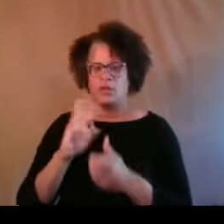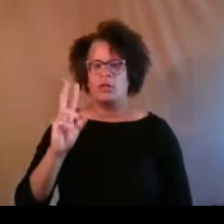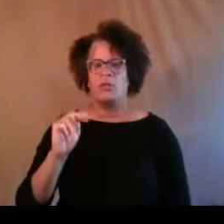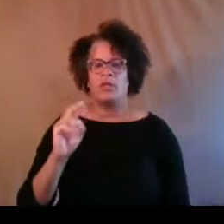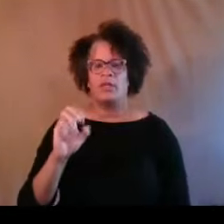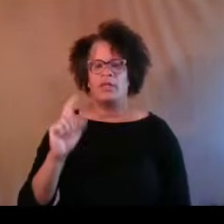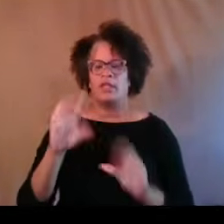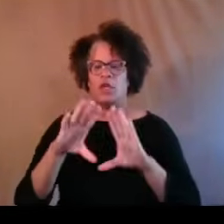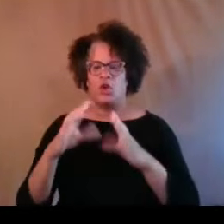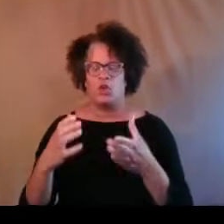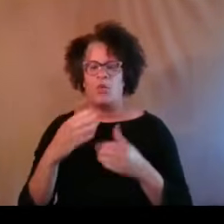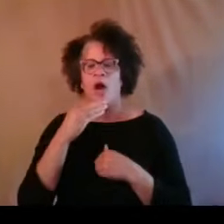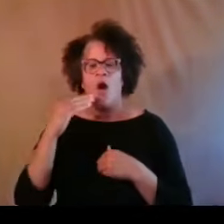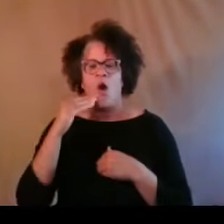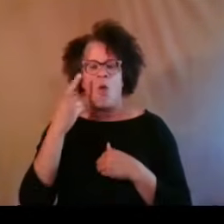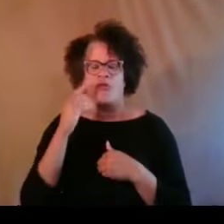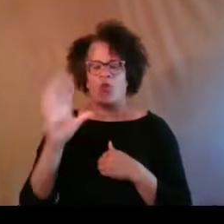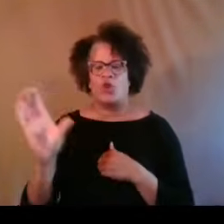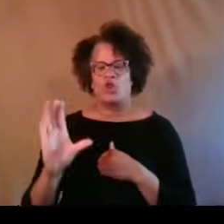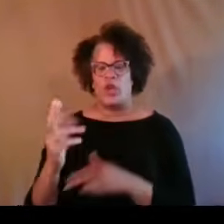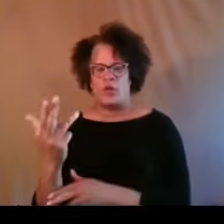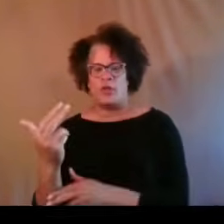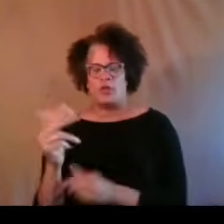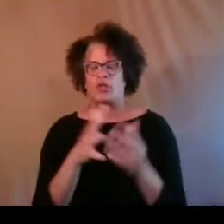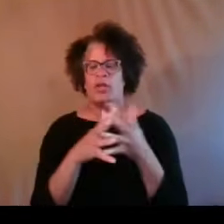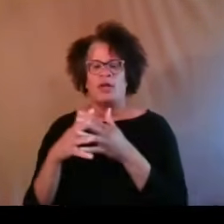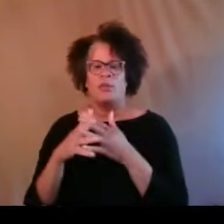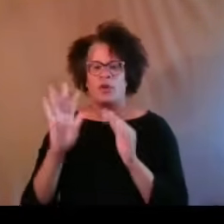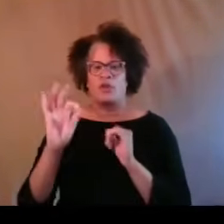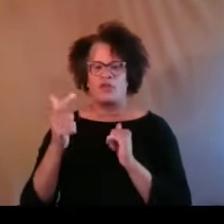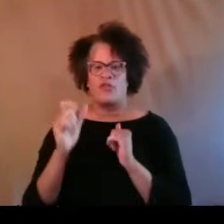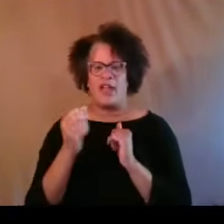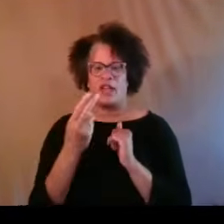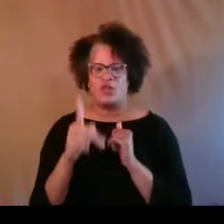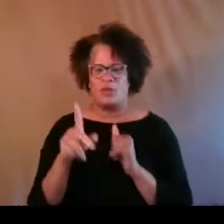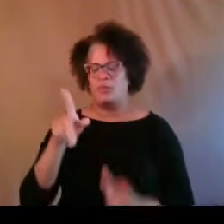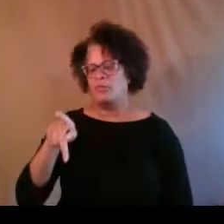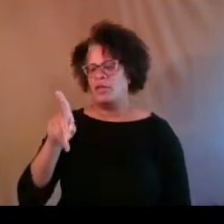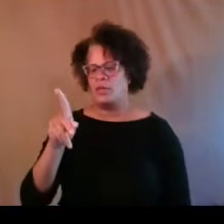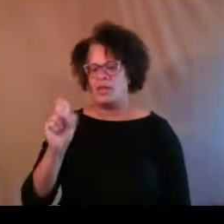the home of channel 13, America's flagship PBS station in New York City.